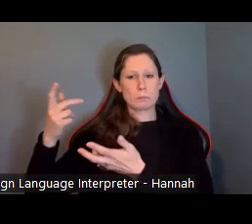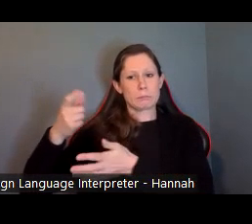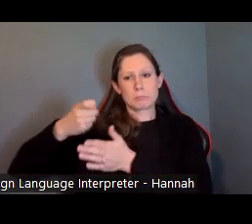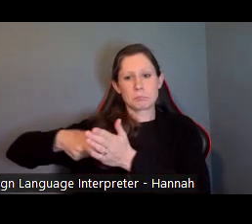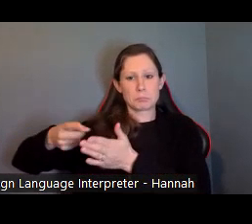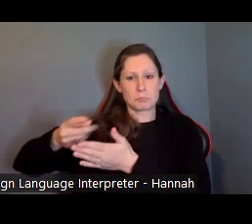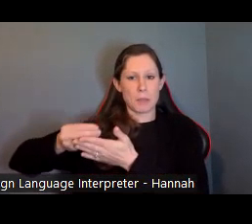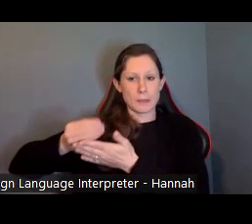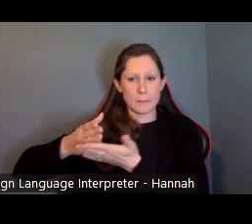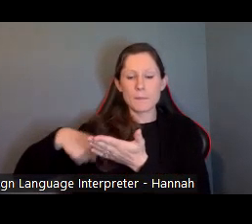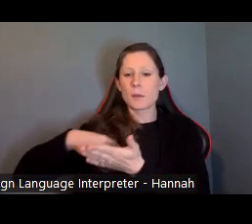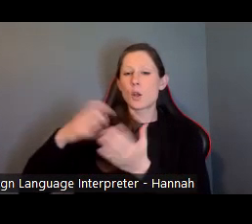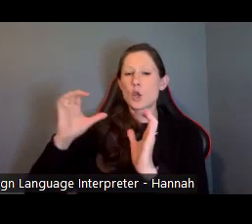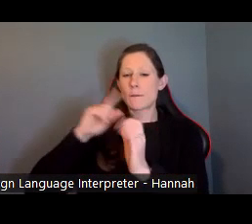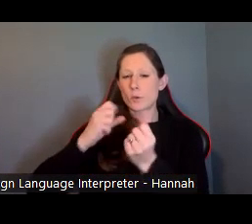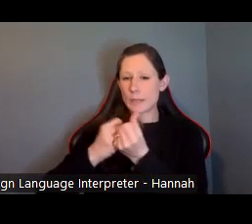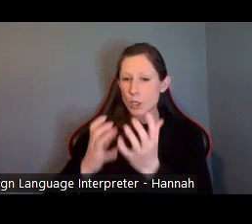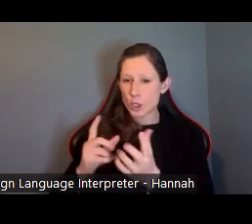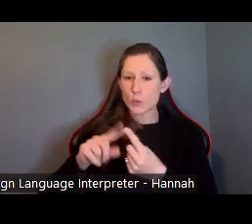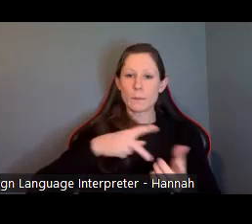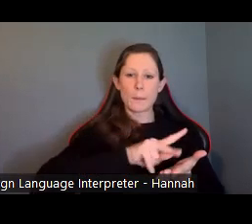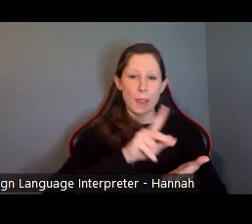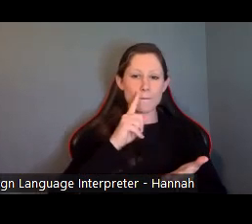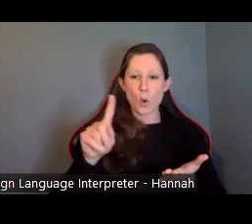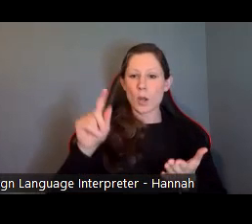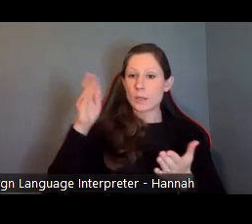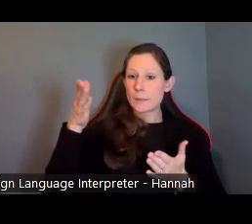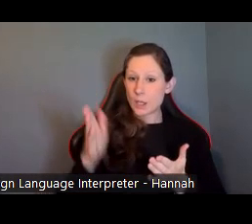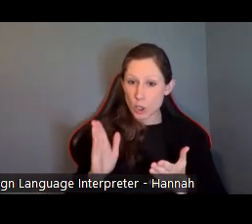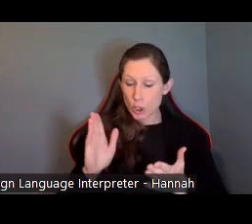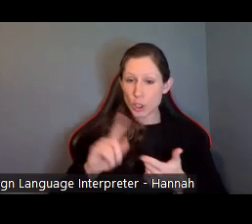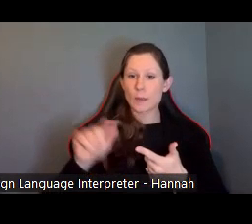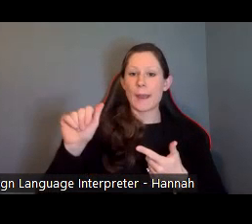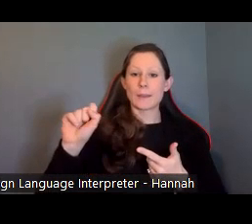for speakers, ASL interpretation, live captioning, etc.